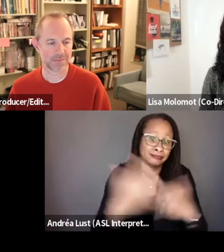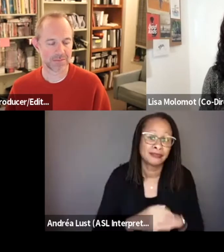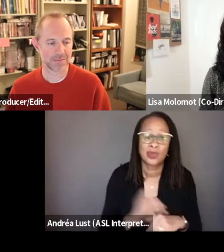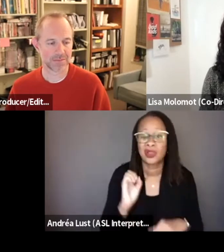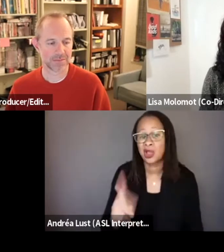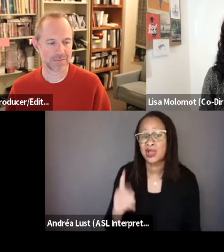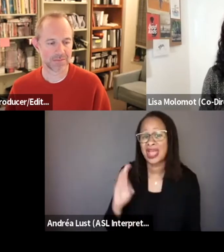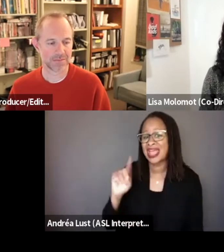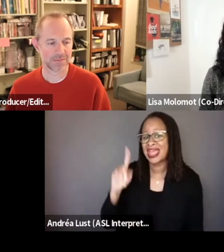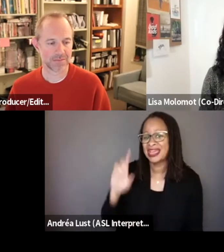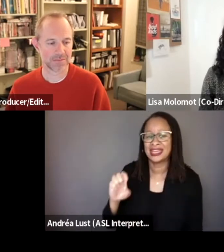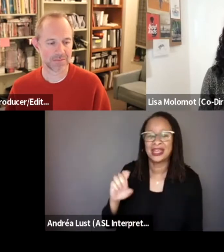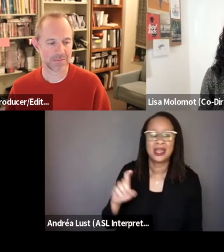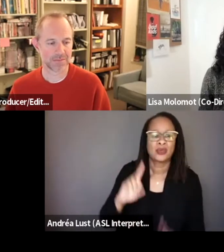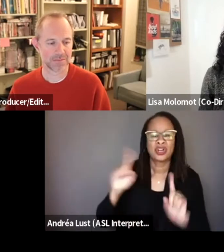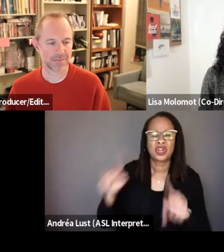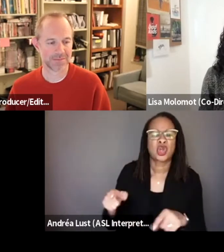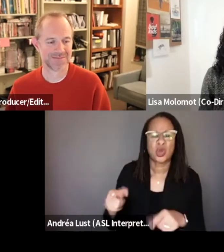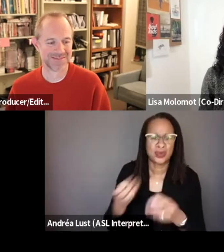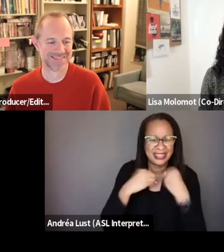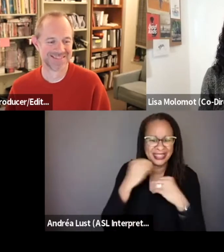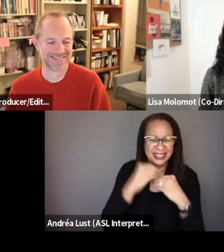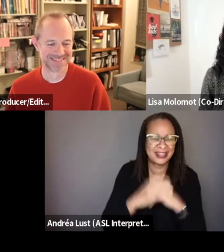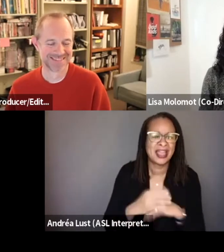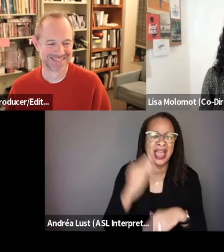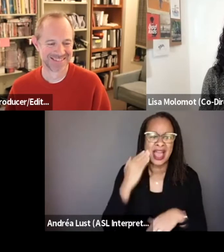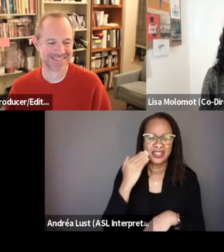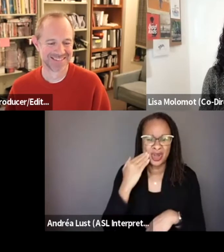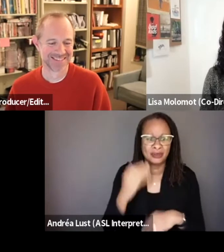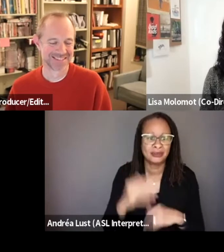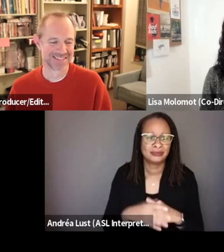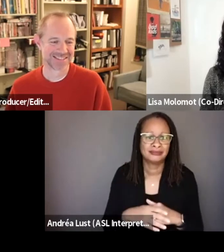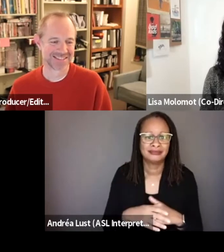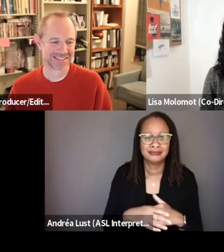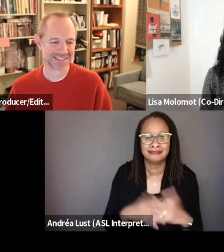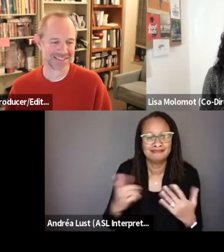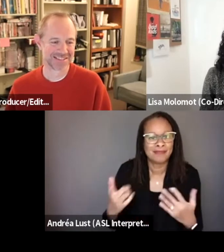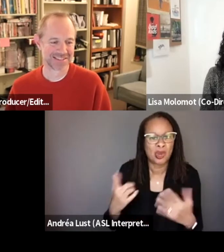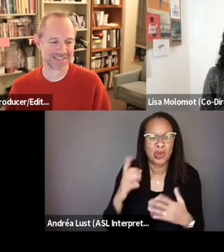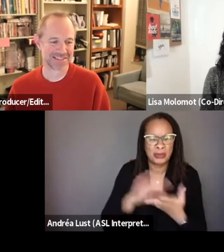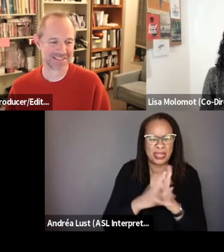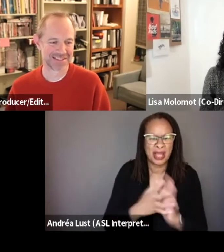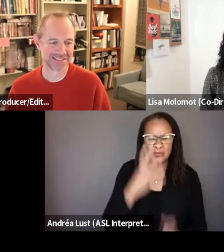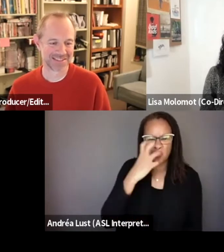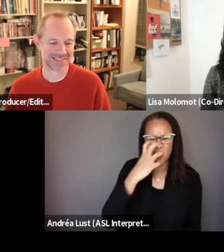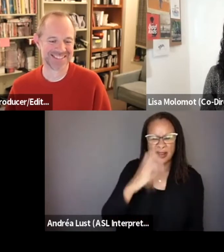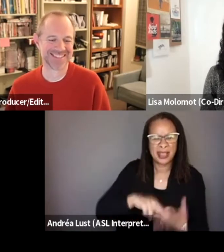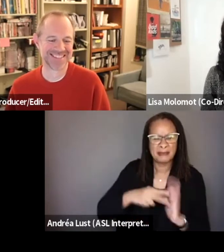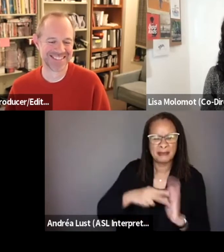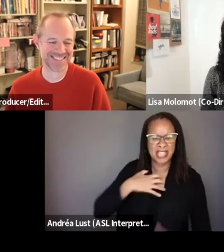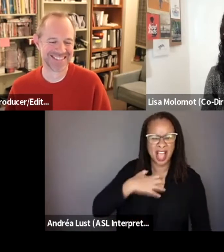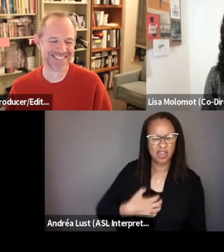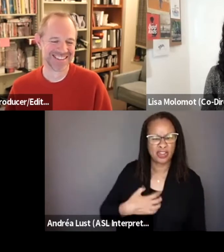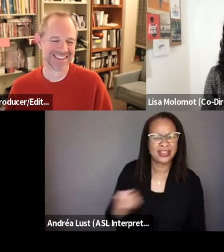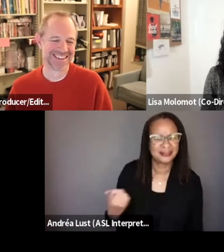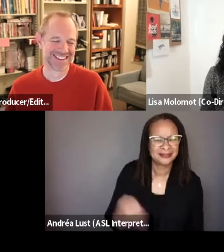okay, Eddie, we're gonna go get you some dinner. 'Cause I spent enough time with him to know that when he gets cranky, he's hungry, so we went out to his favorite restaurant,